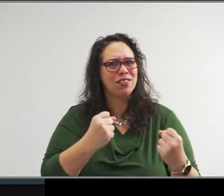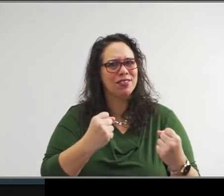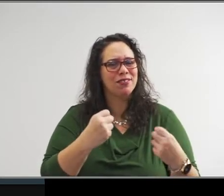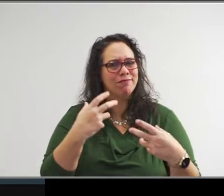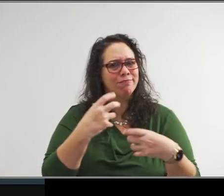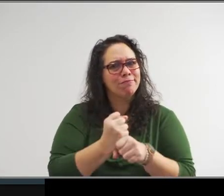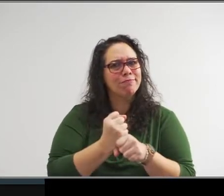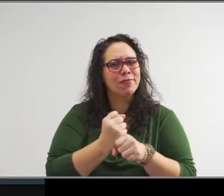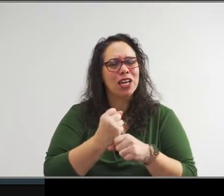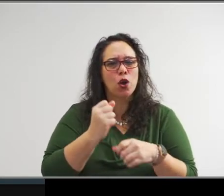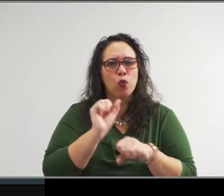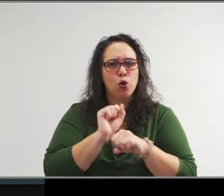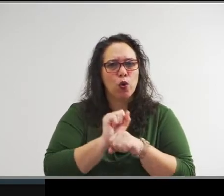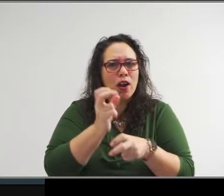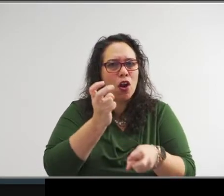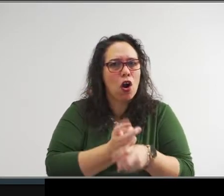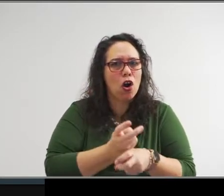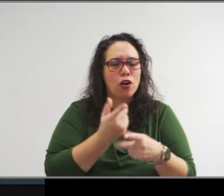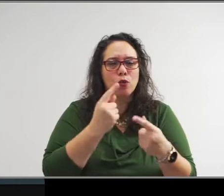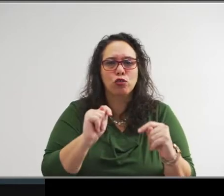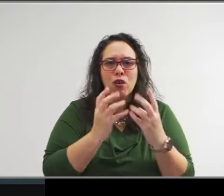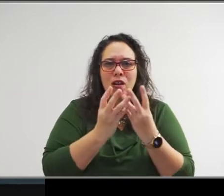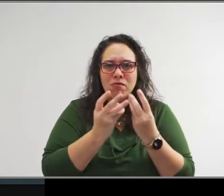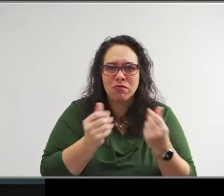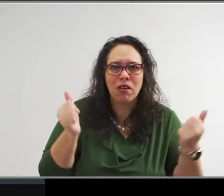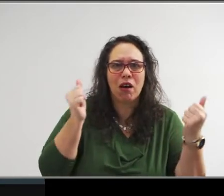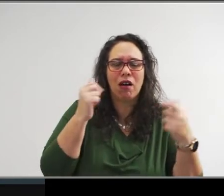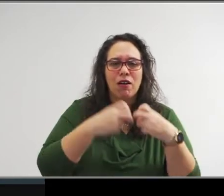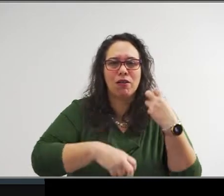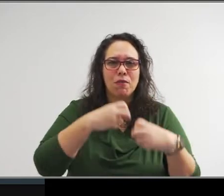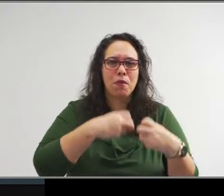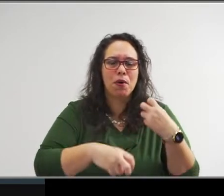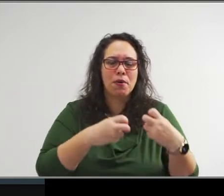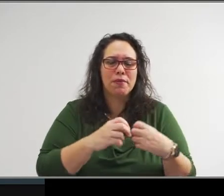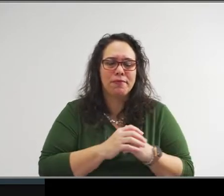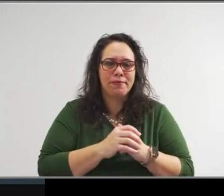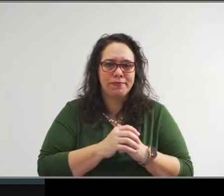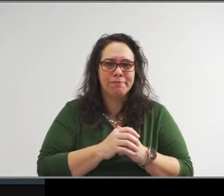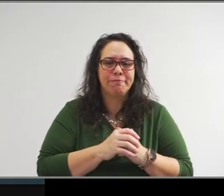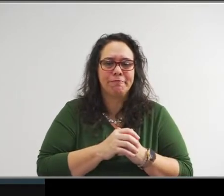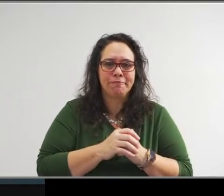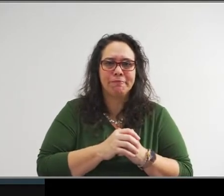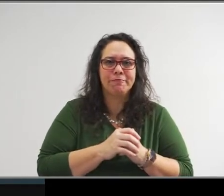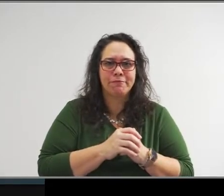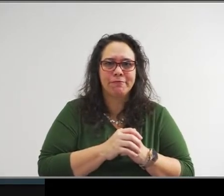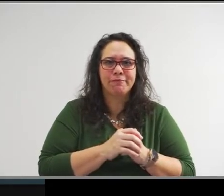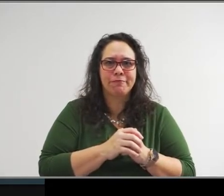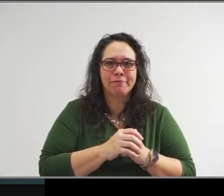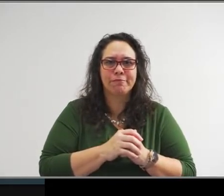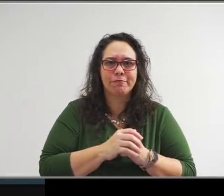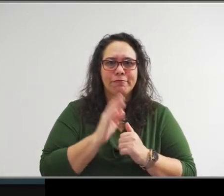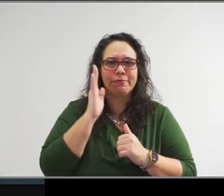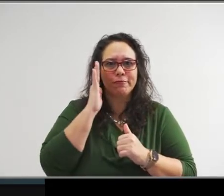that we're trying to solve these problems that there are as has recently been said.